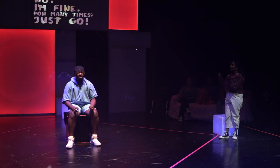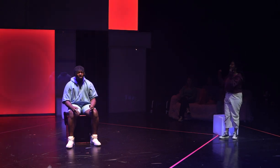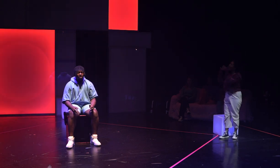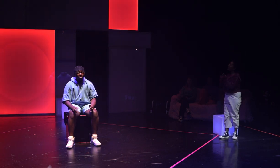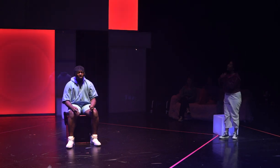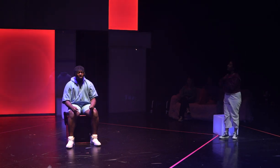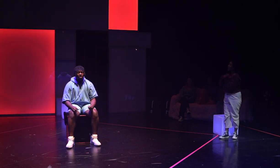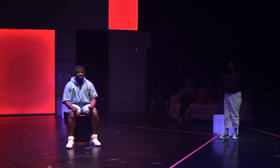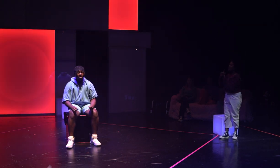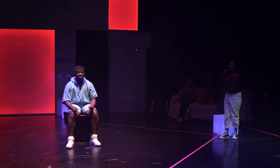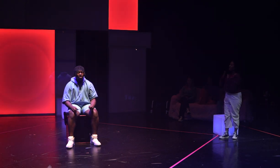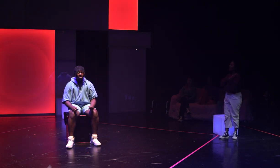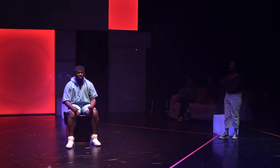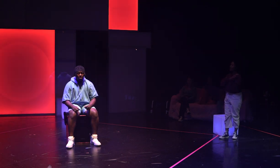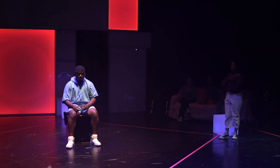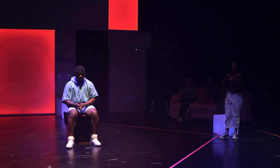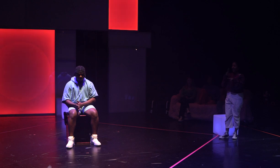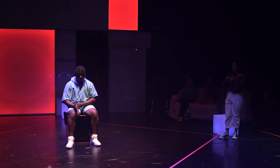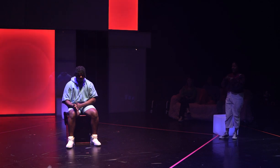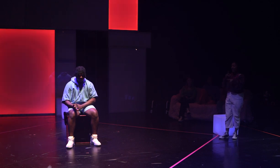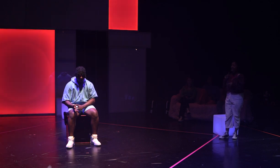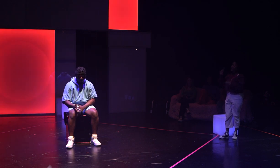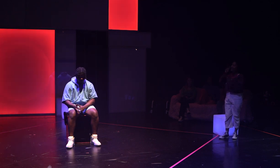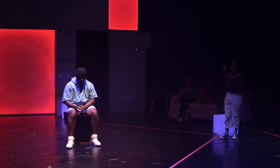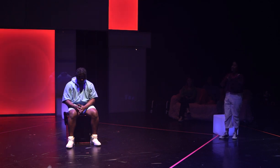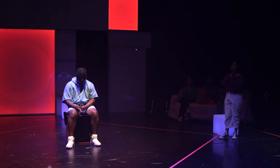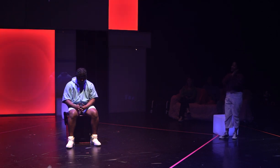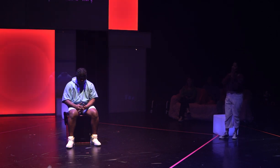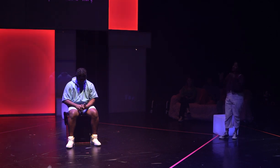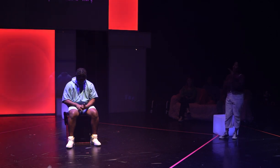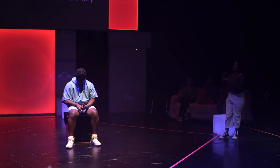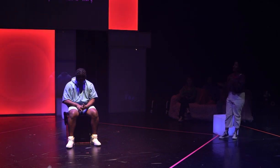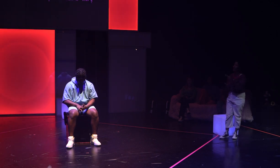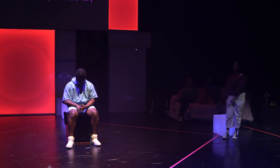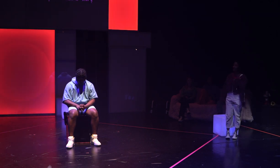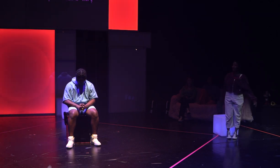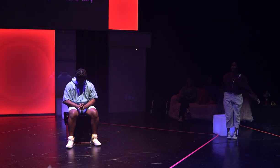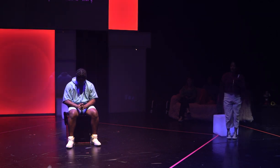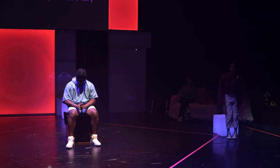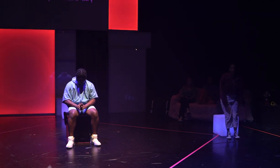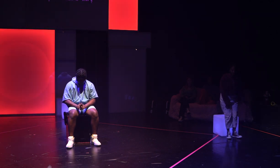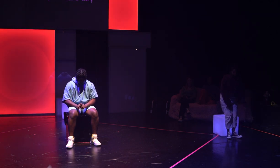Goodnight, Angel, sweetheart. Daddy's gonna come read you a bedtime story.